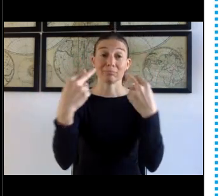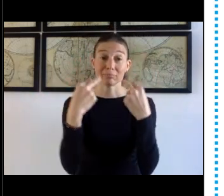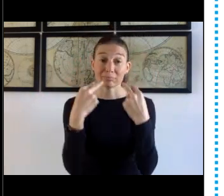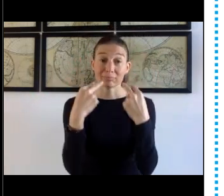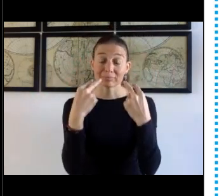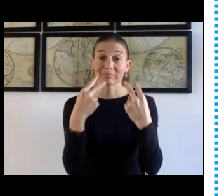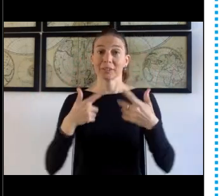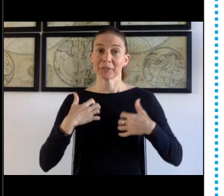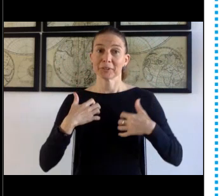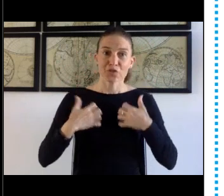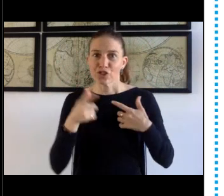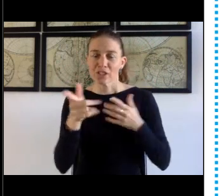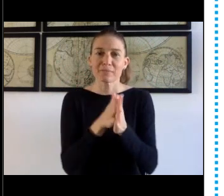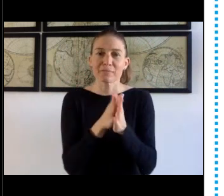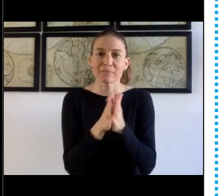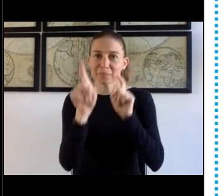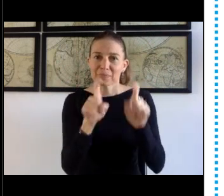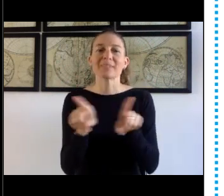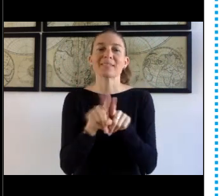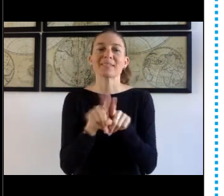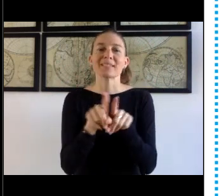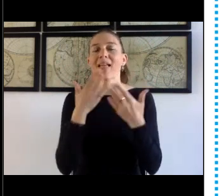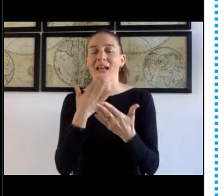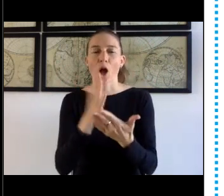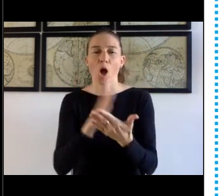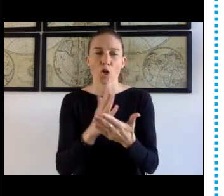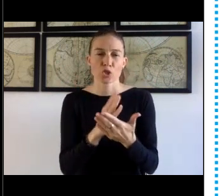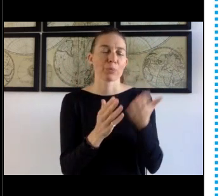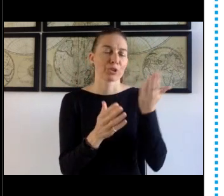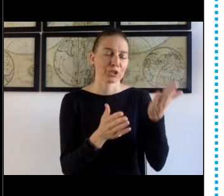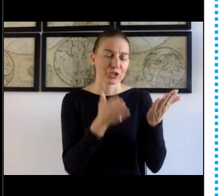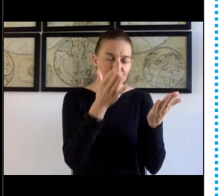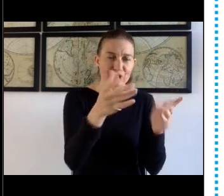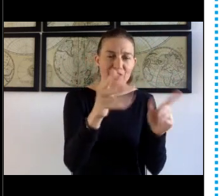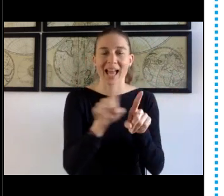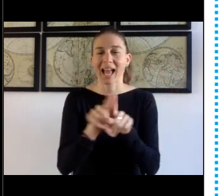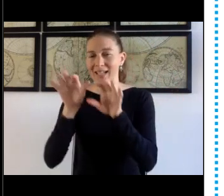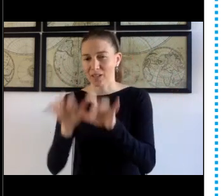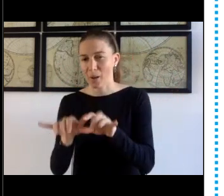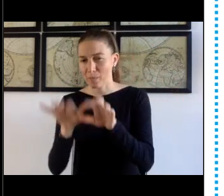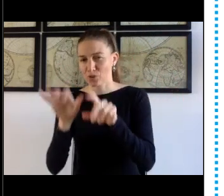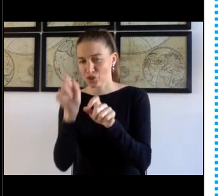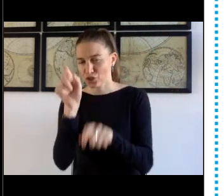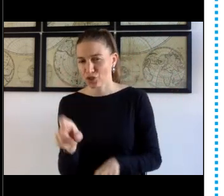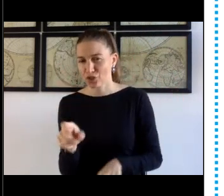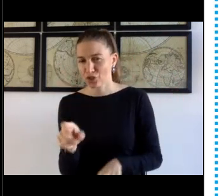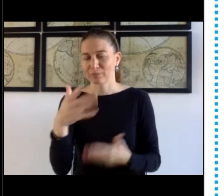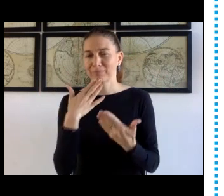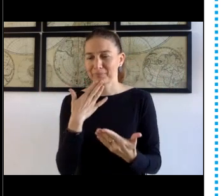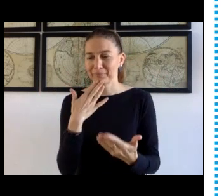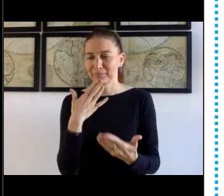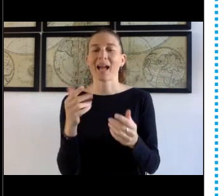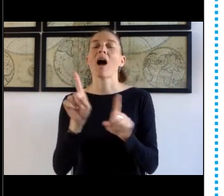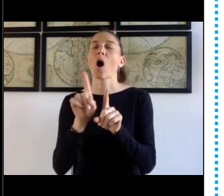Thank you to our interpreters Lissa and Gerdinand, to Tina, our live captioner, and Raquel who is organizing the logistics.